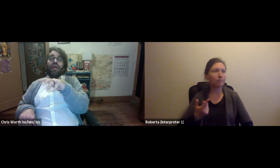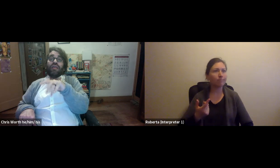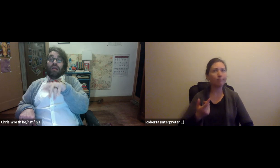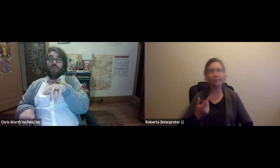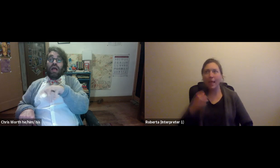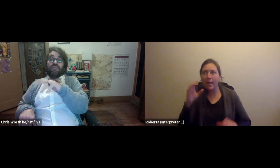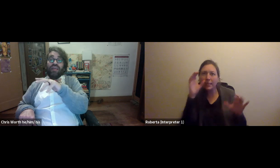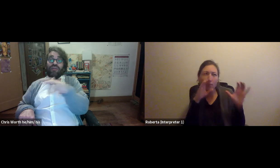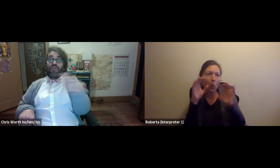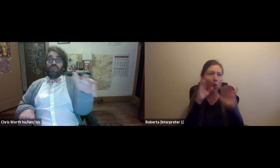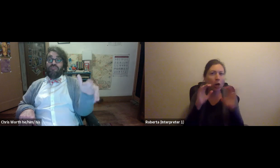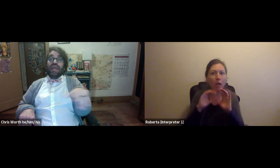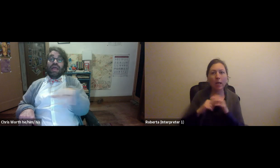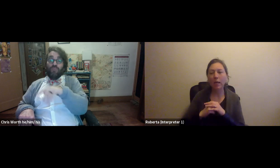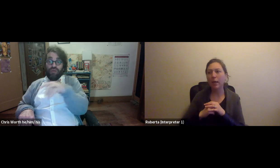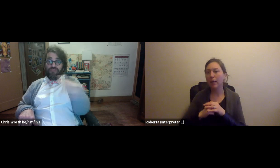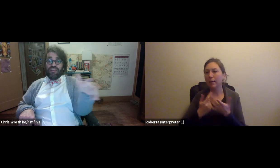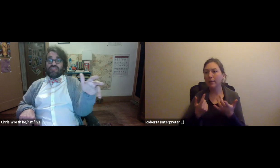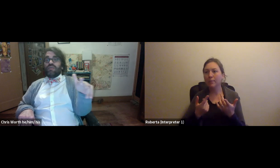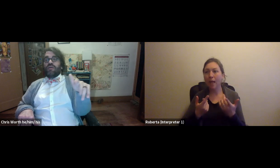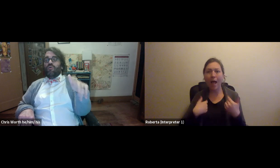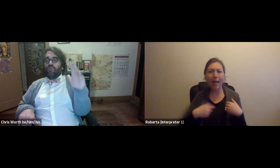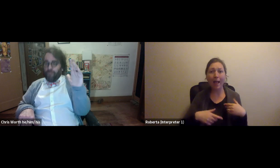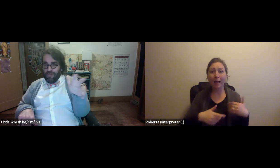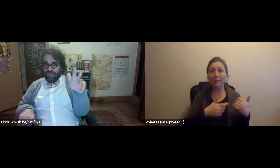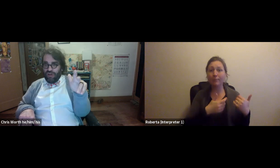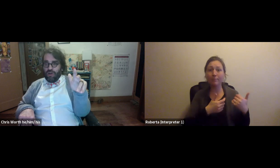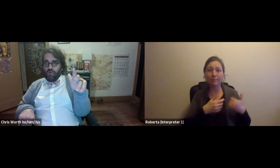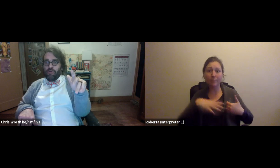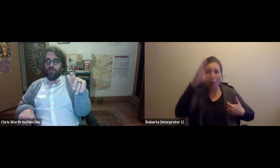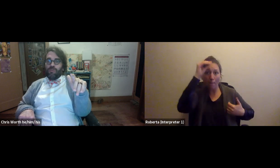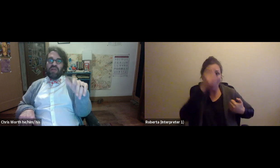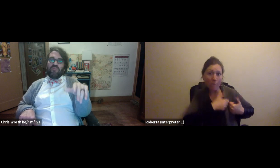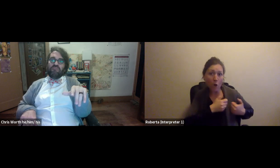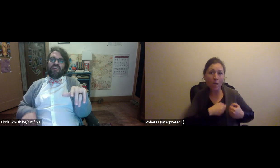you know, I was having a lot of fun. I had boyfriends or people I thought were my boyfriends,